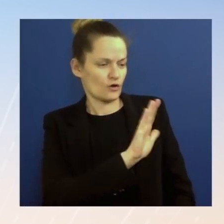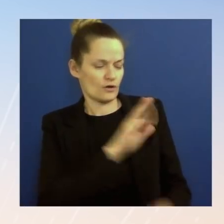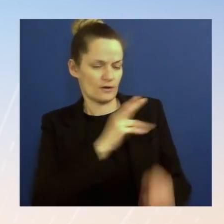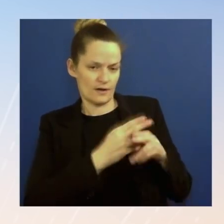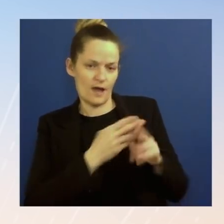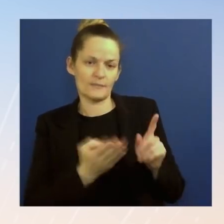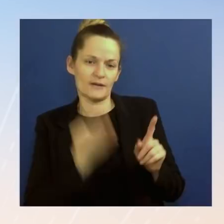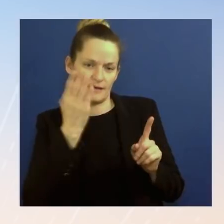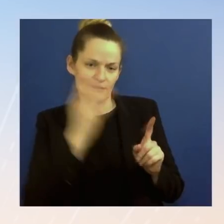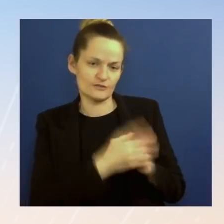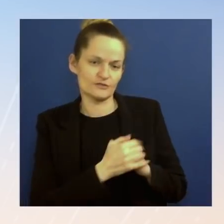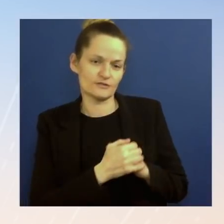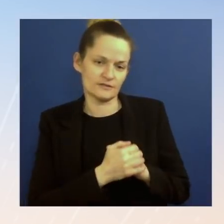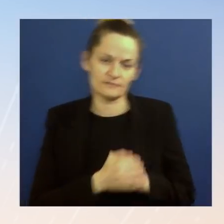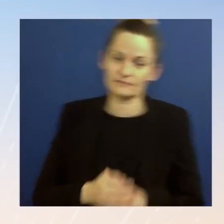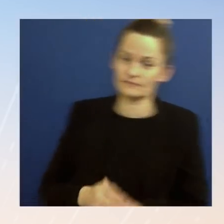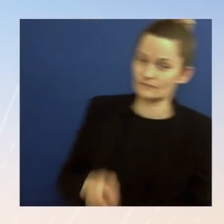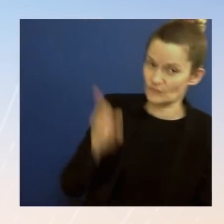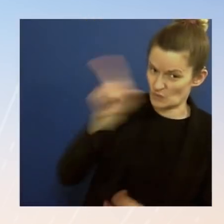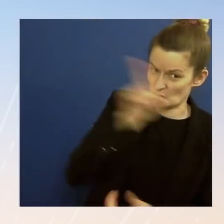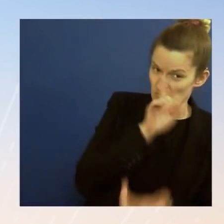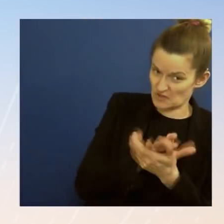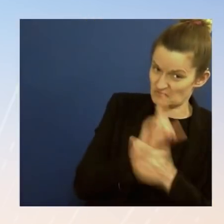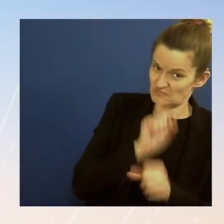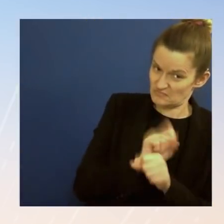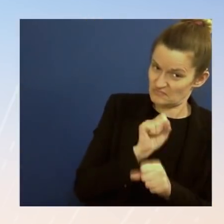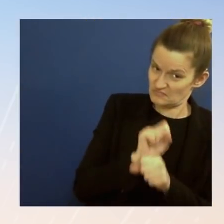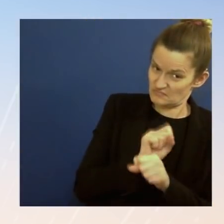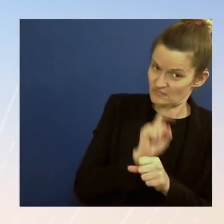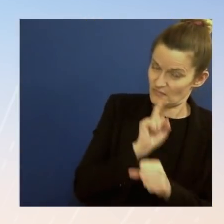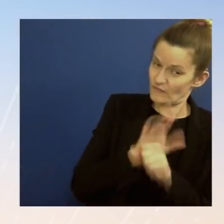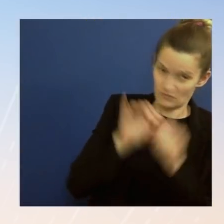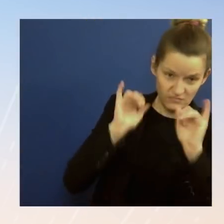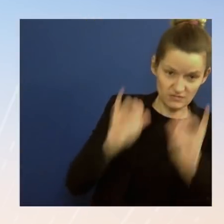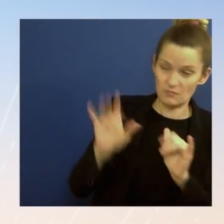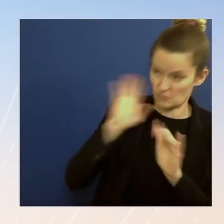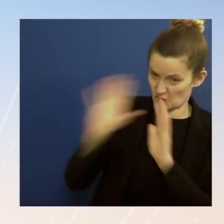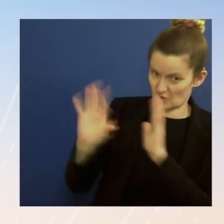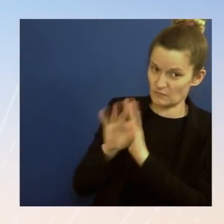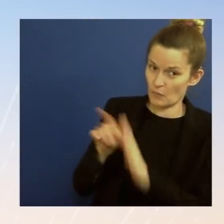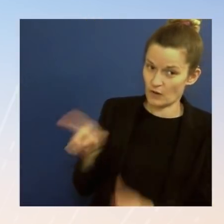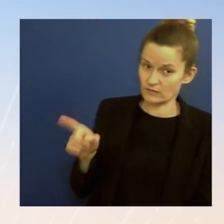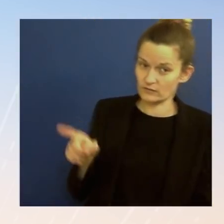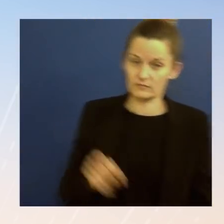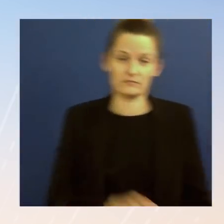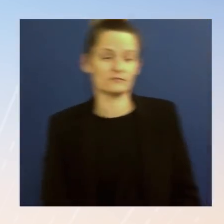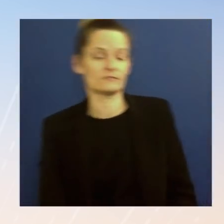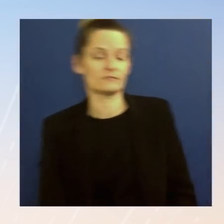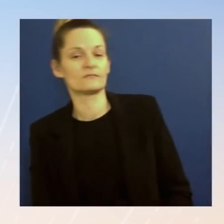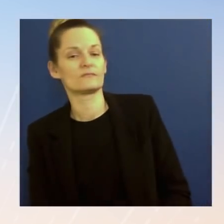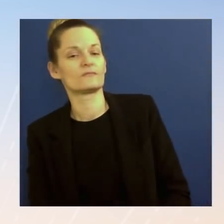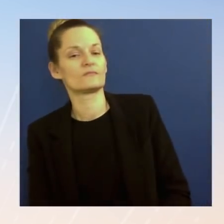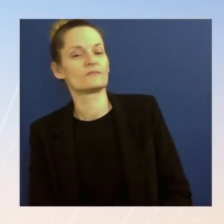The Press: -- confirmed? Okay. Ms. Psaki: That is where our focus is. We wouldn't be pushing for bipartisan support if she wasn't still our nominee. Go ahead. The Press: Thanks, Jen.